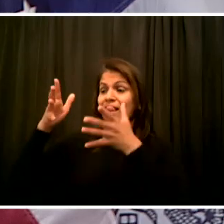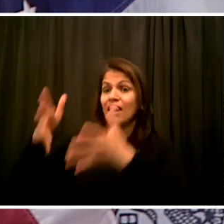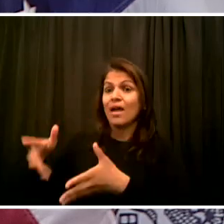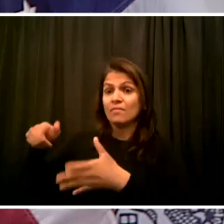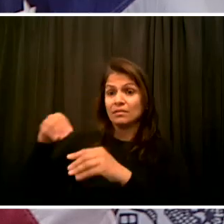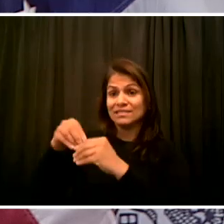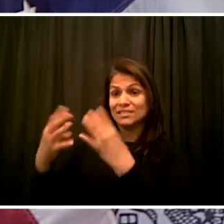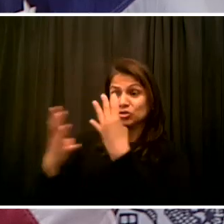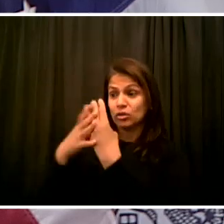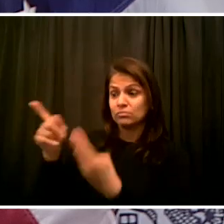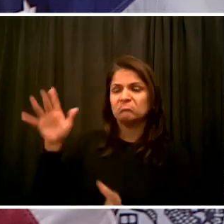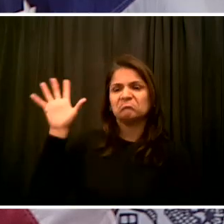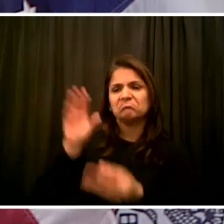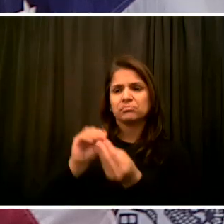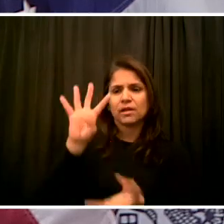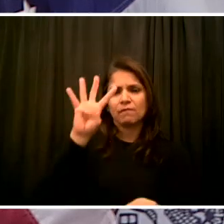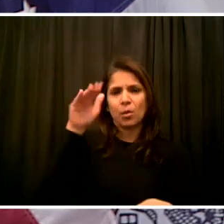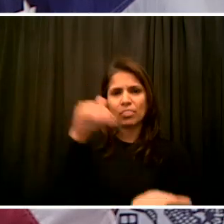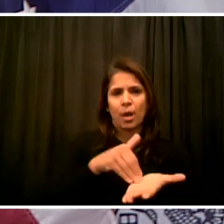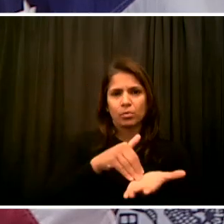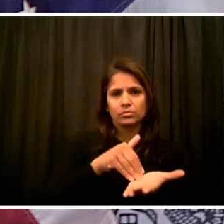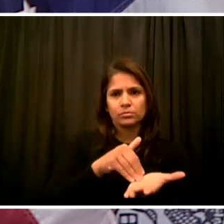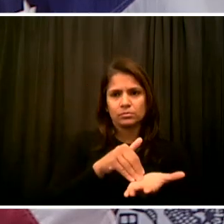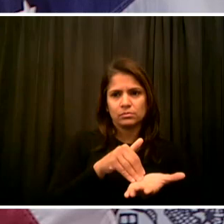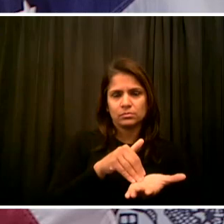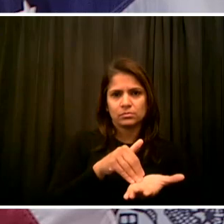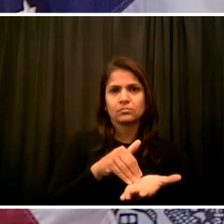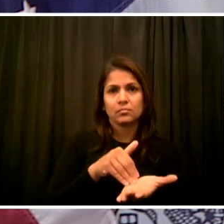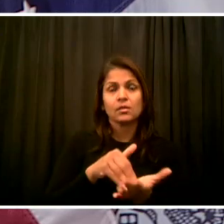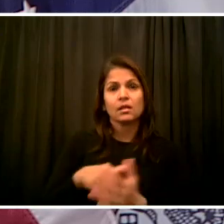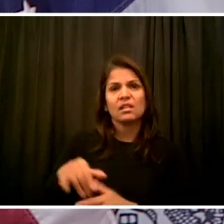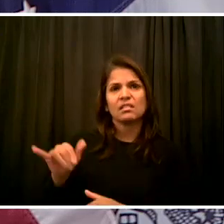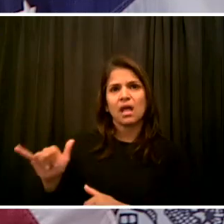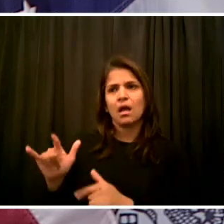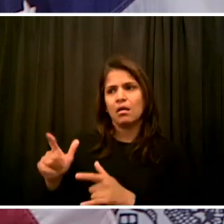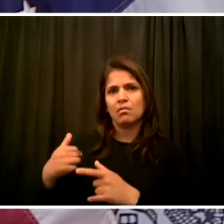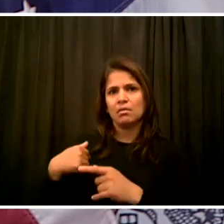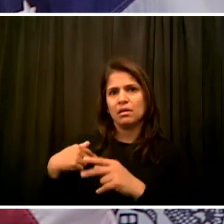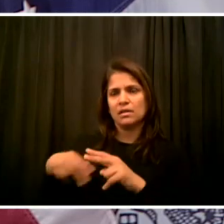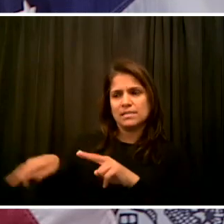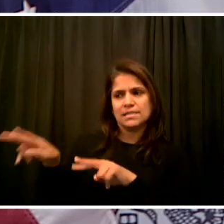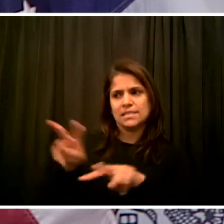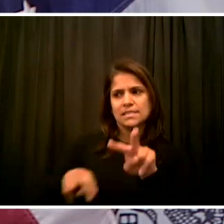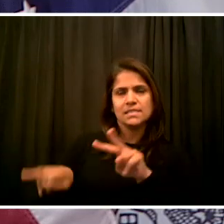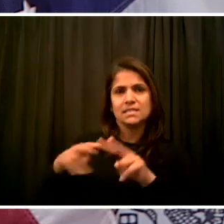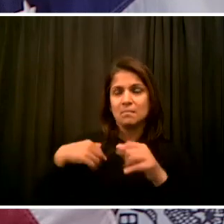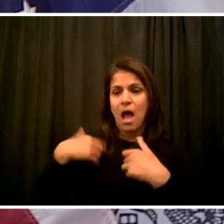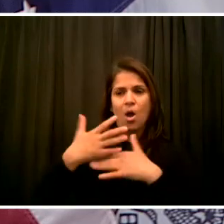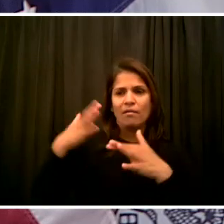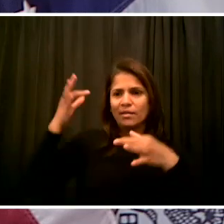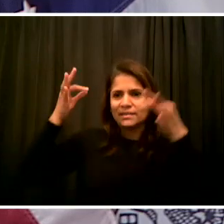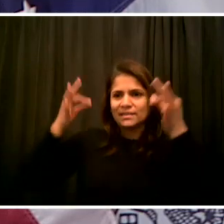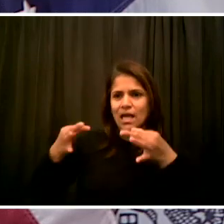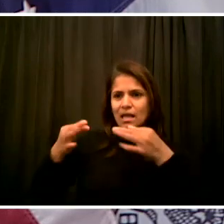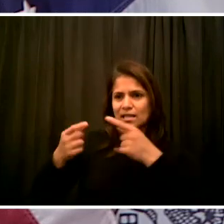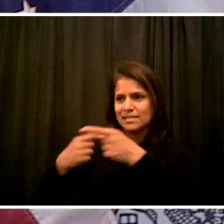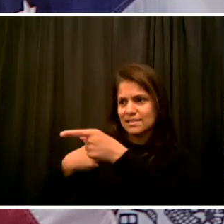FOR THE FIRST TIME SINCE THE 4019s. SO THAT WAS A HUMANITARIAN DECISION, A